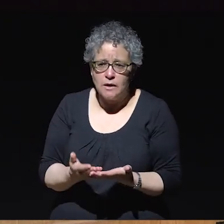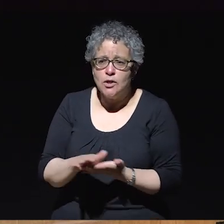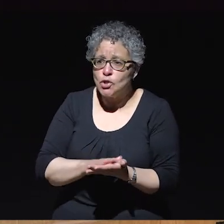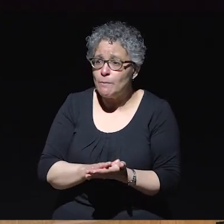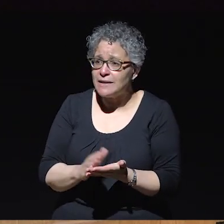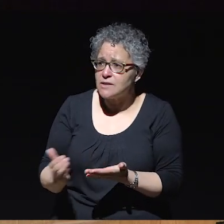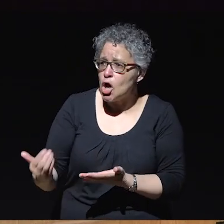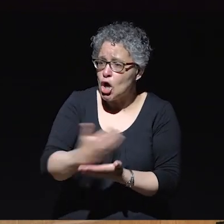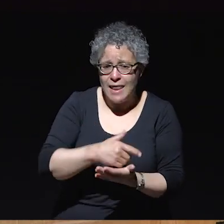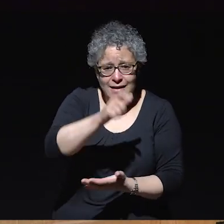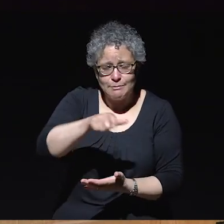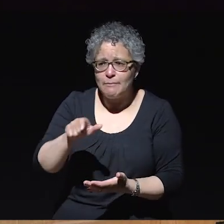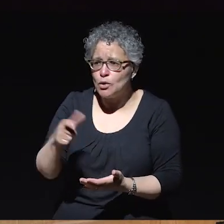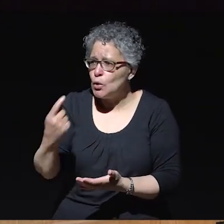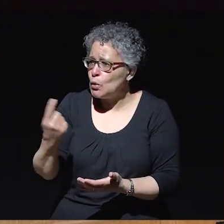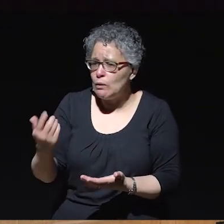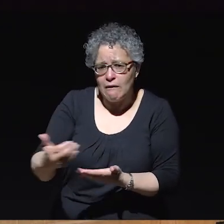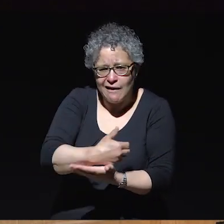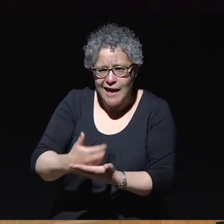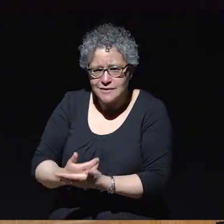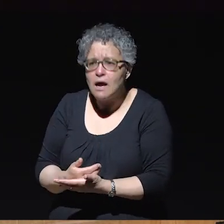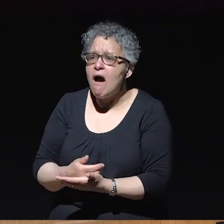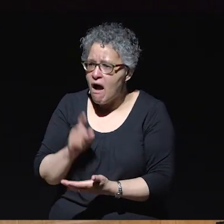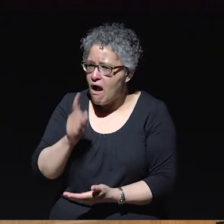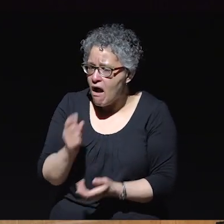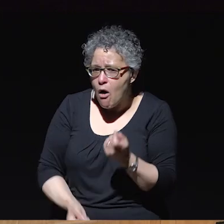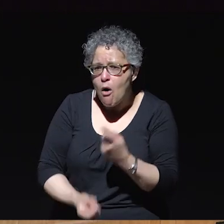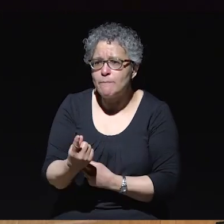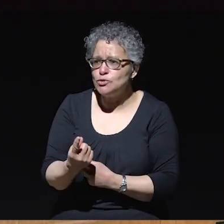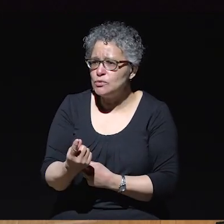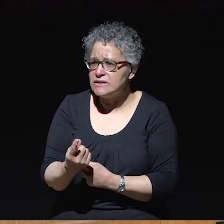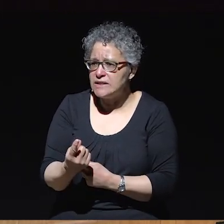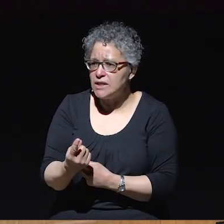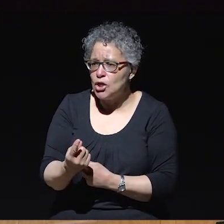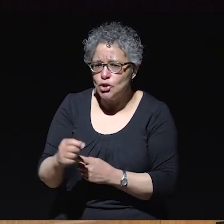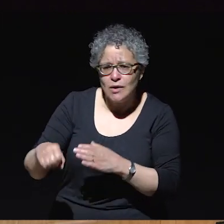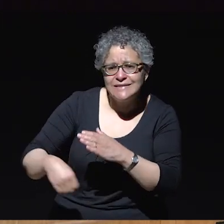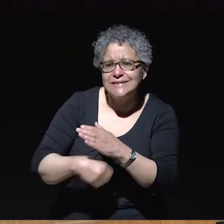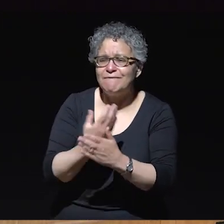are starting to see this as an opportunity in terms of developing the art market of the period